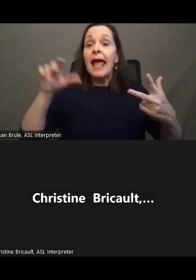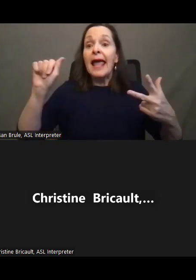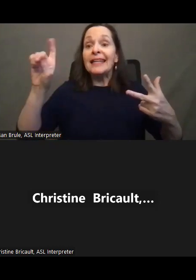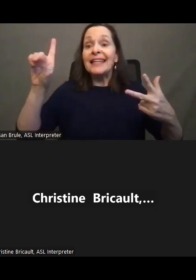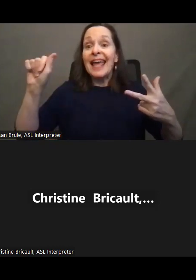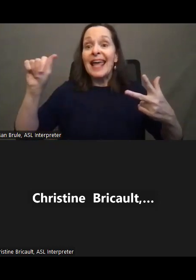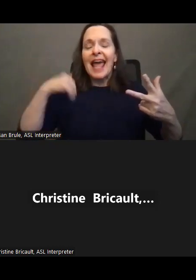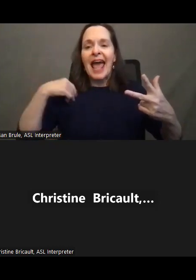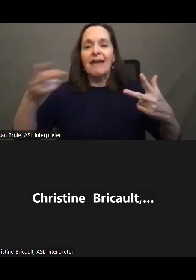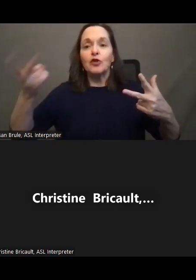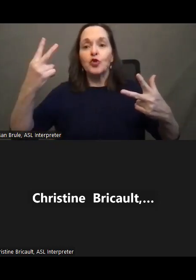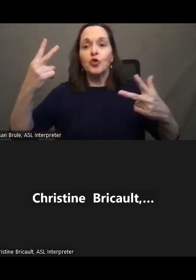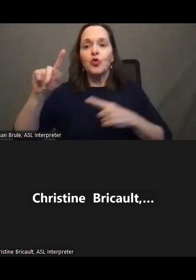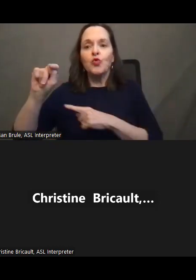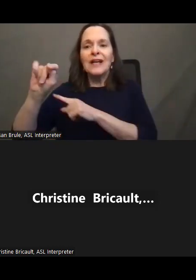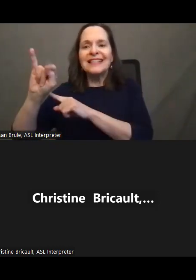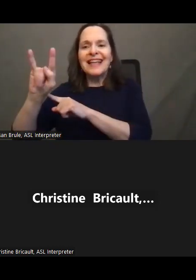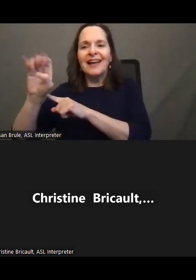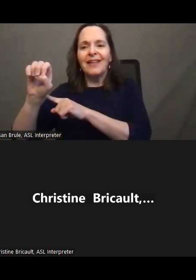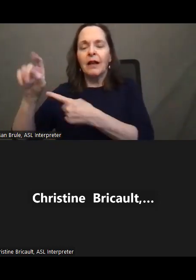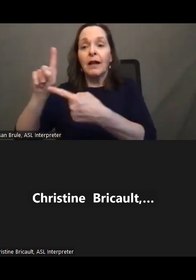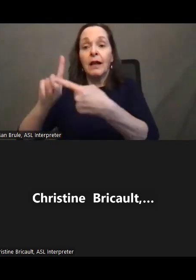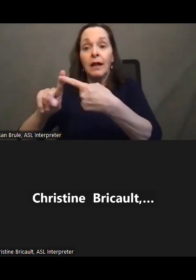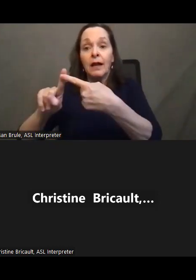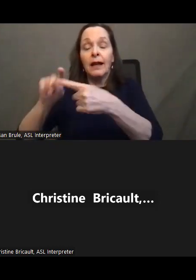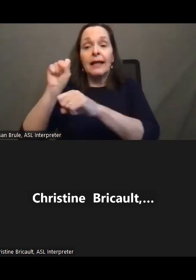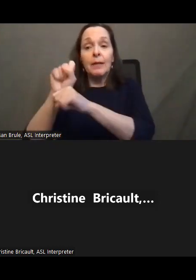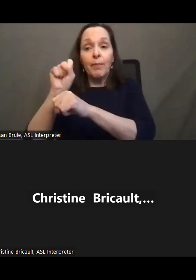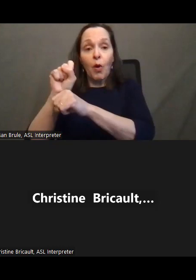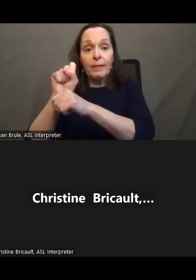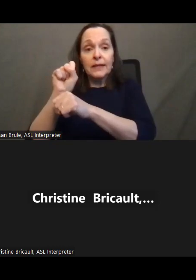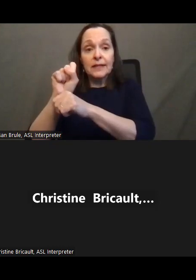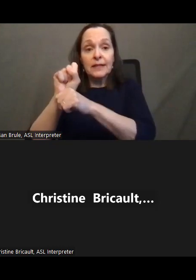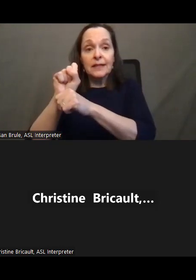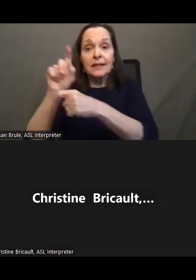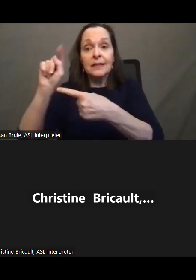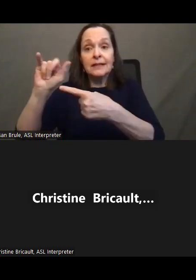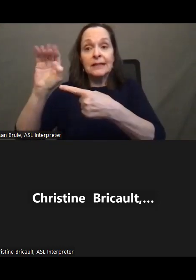First title I, employment. So the work that you'll be doing as an ADA Coordinator